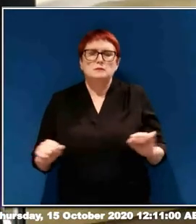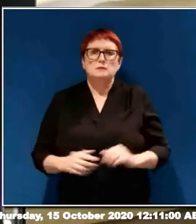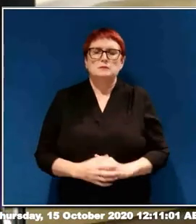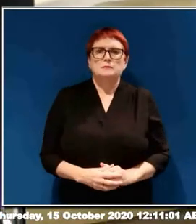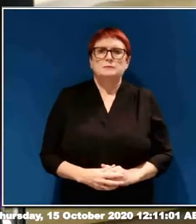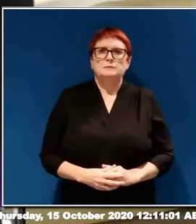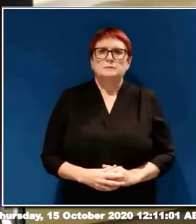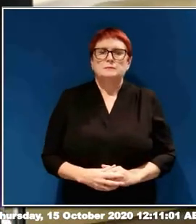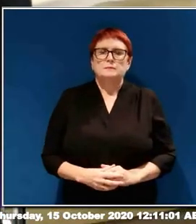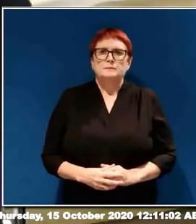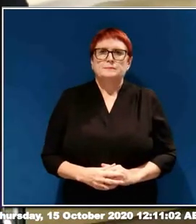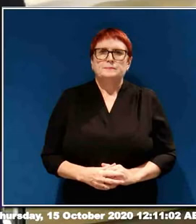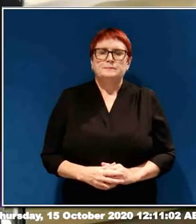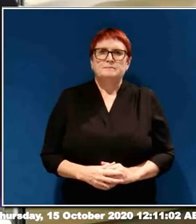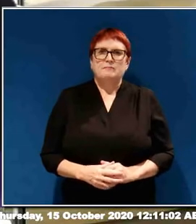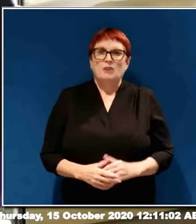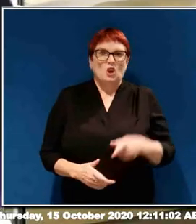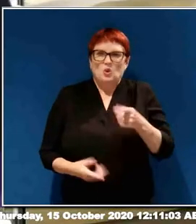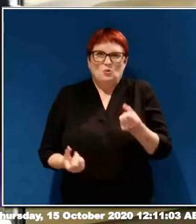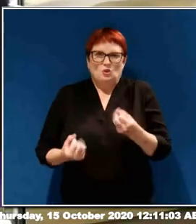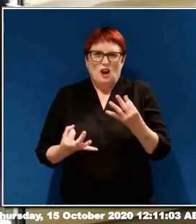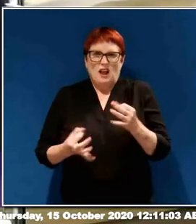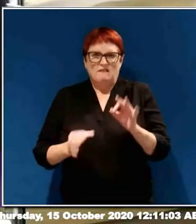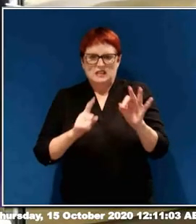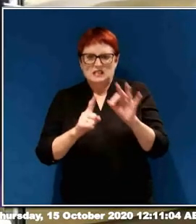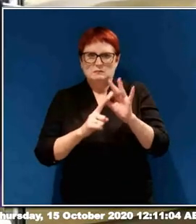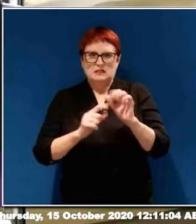or dissemination from the Department, is that correct?